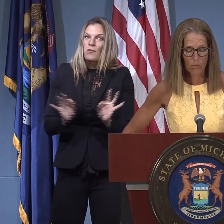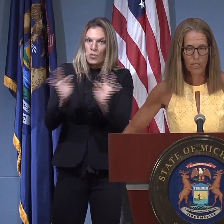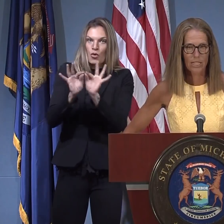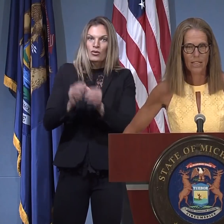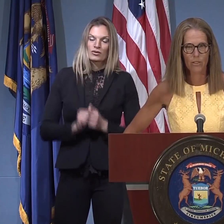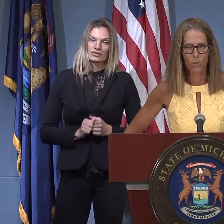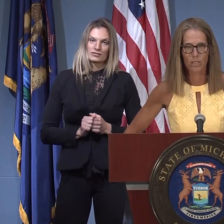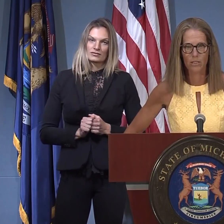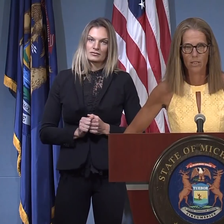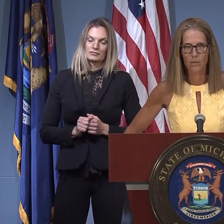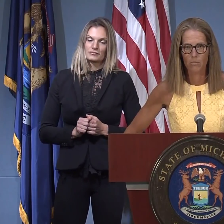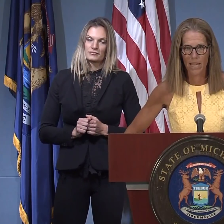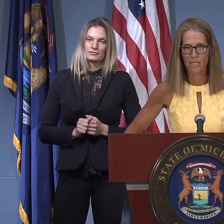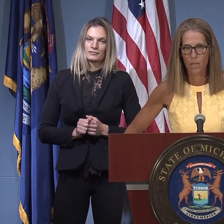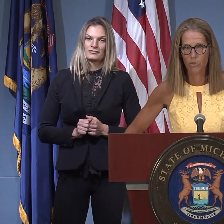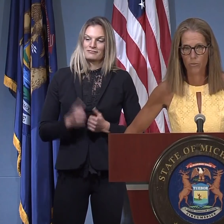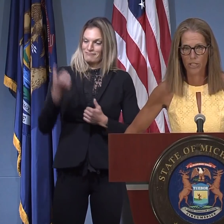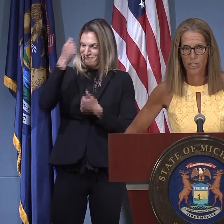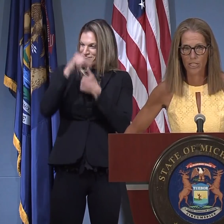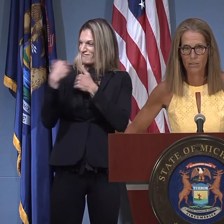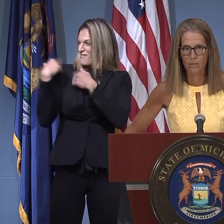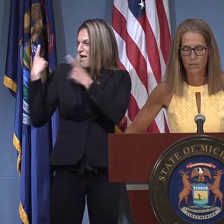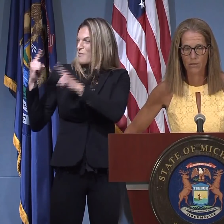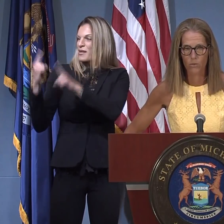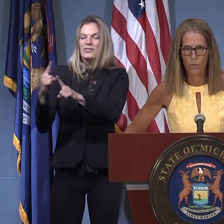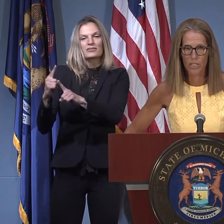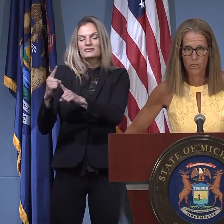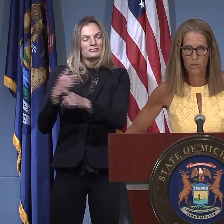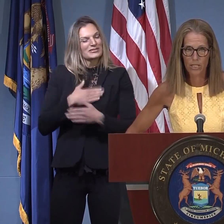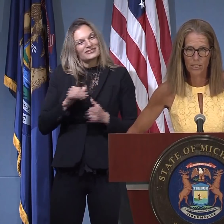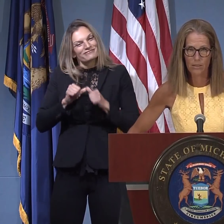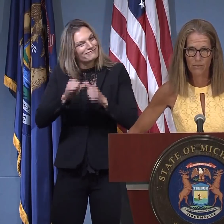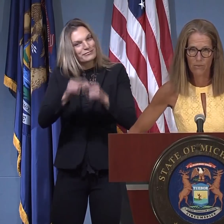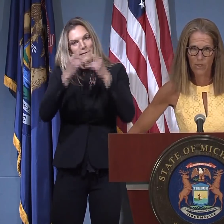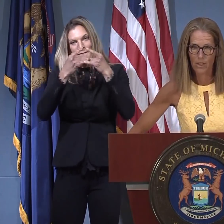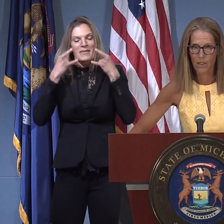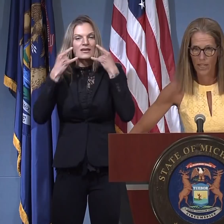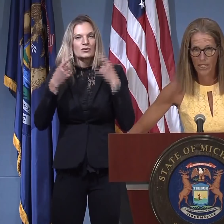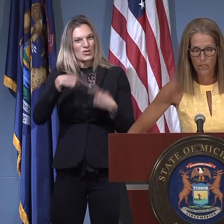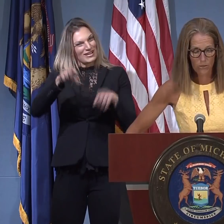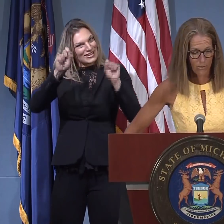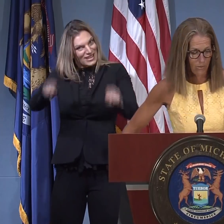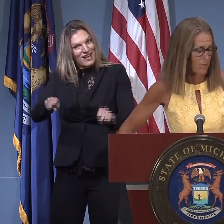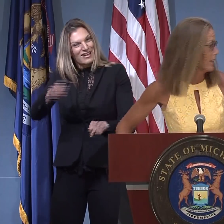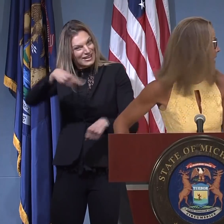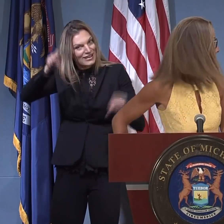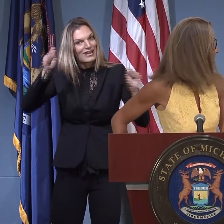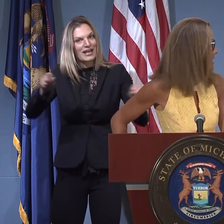STATE OF MICHIGAN. MASKS MATTER. THINK WE FOUND THAT OUT RECENTLY. PLEASE EVERYONE.